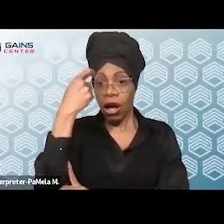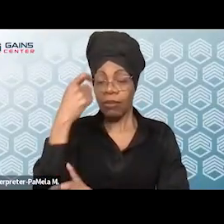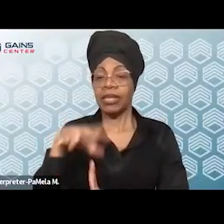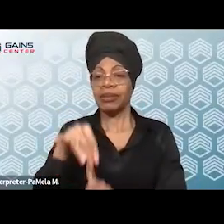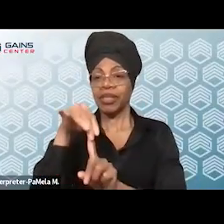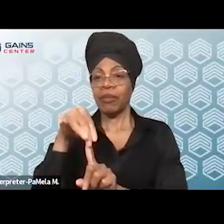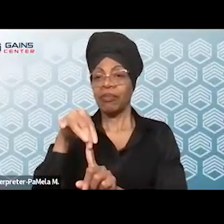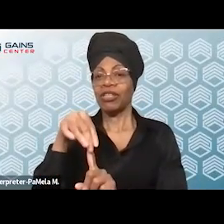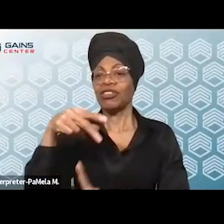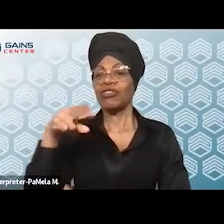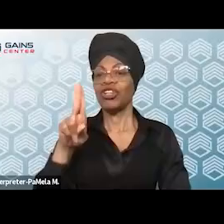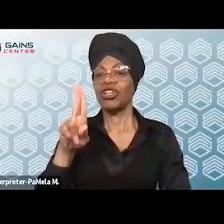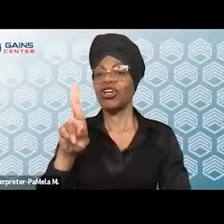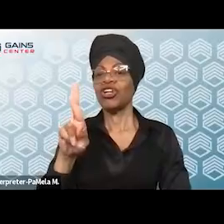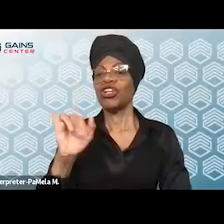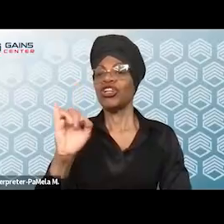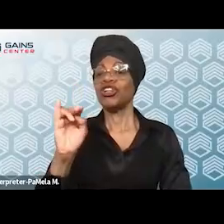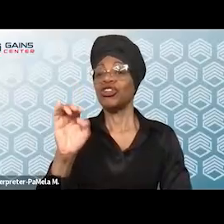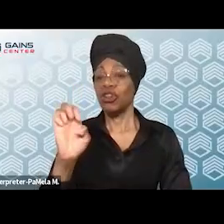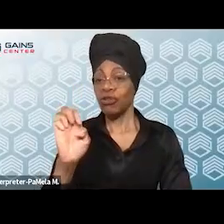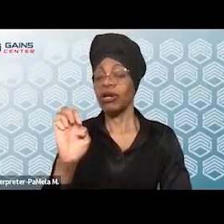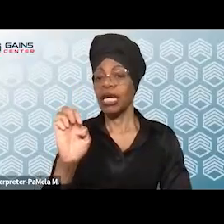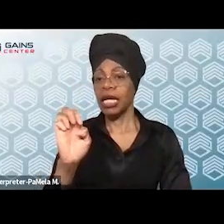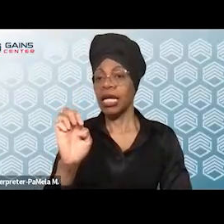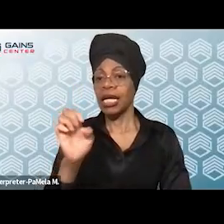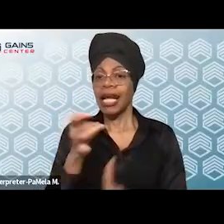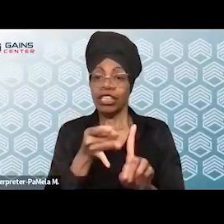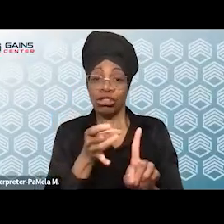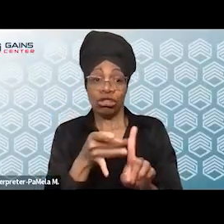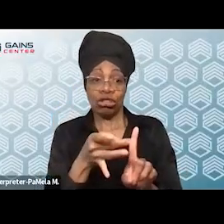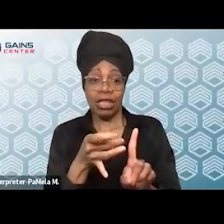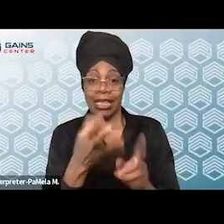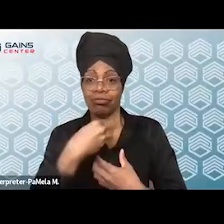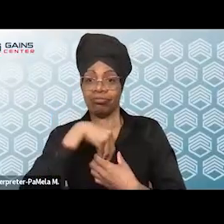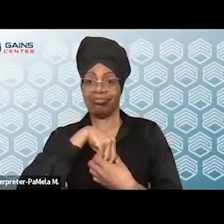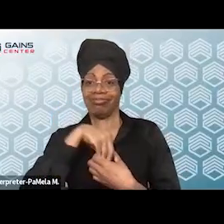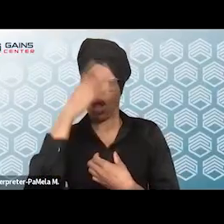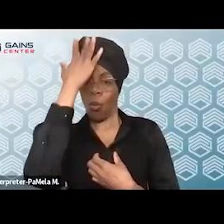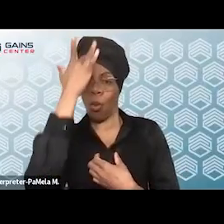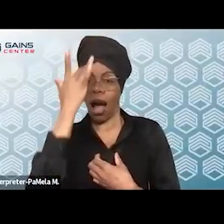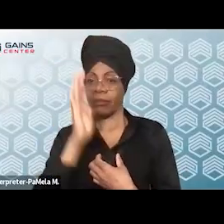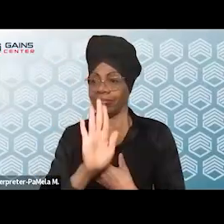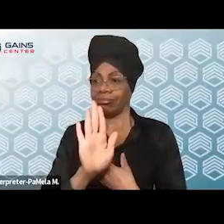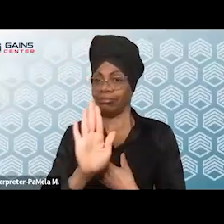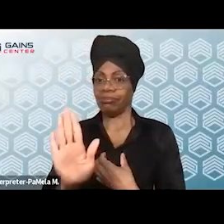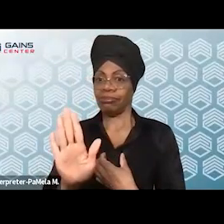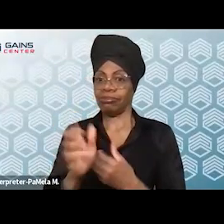we talked about was inherently triggering because of just their loss of bodily autonomy,